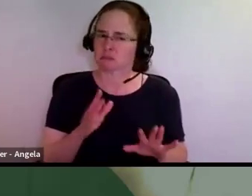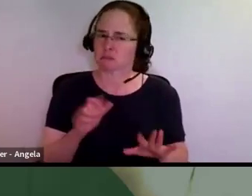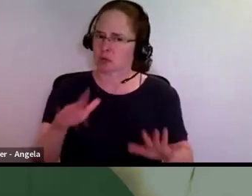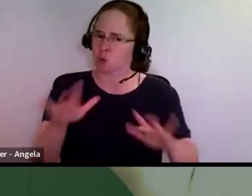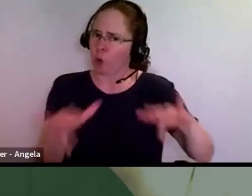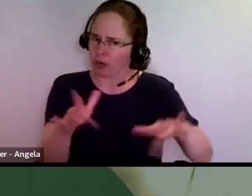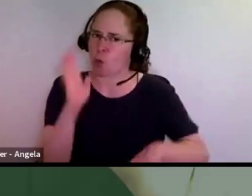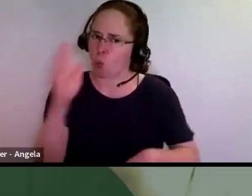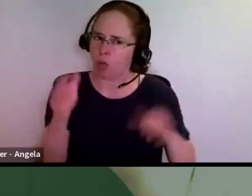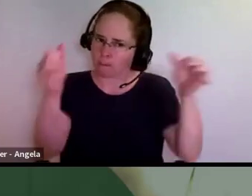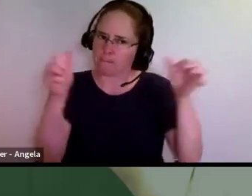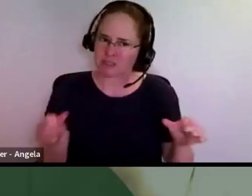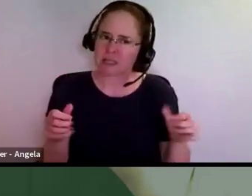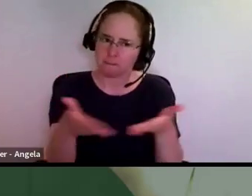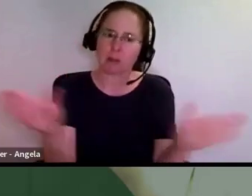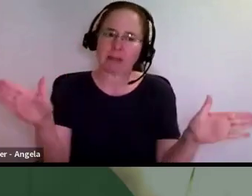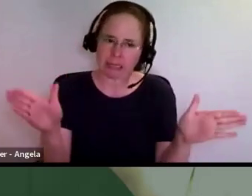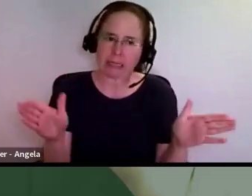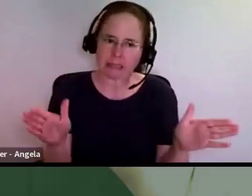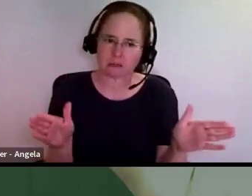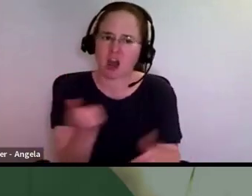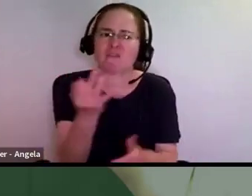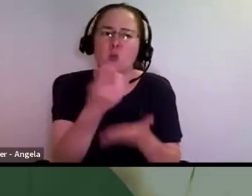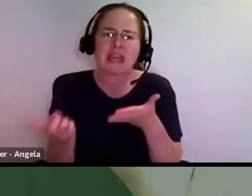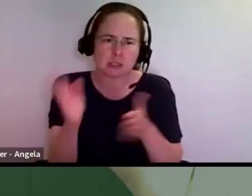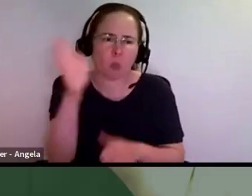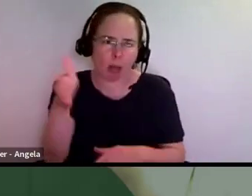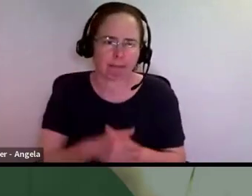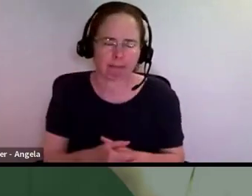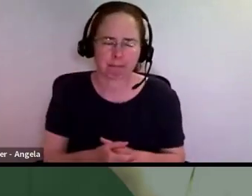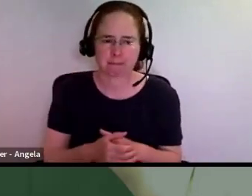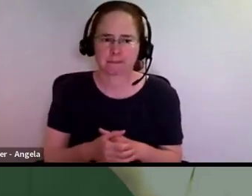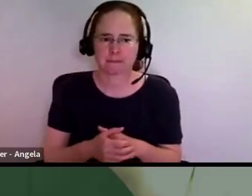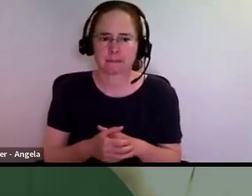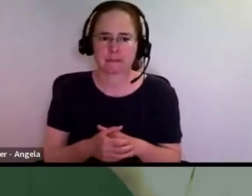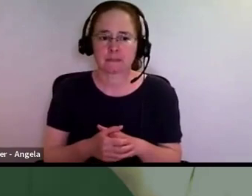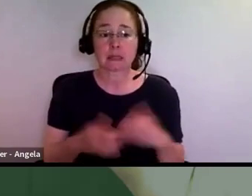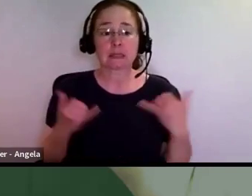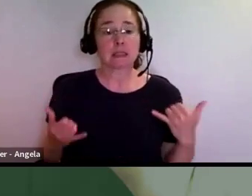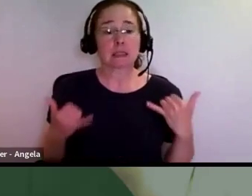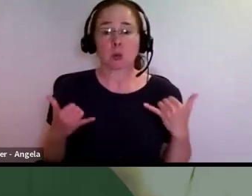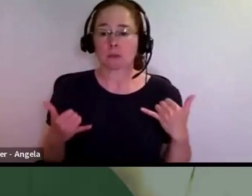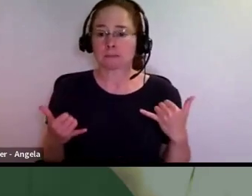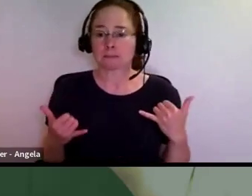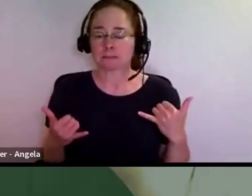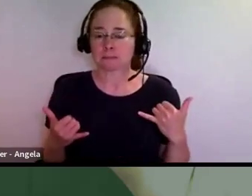be posted publicly in a few weeks, as as folks are winding